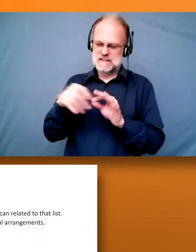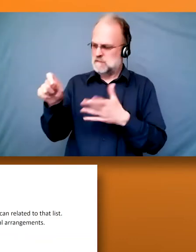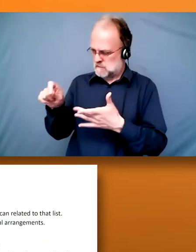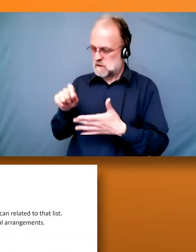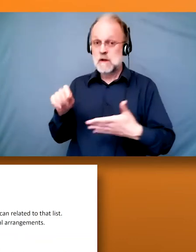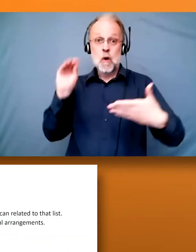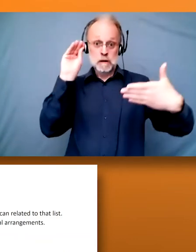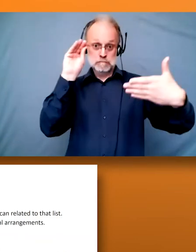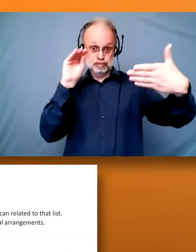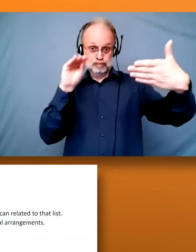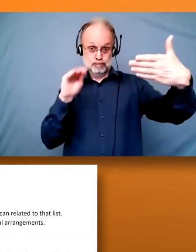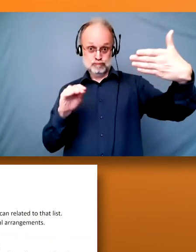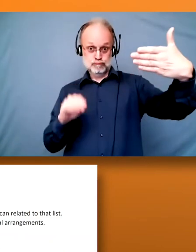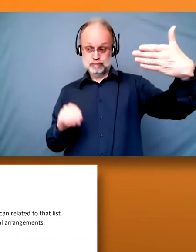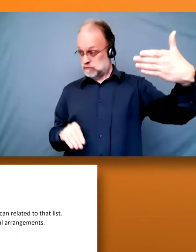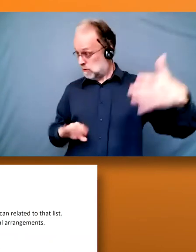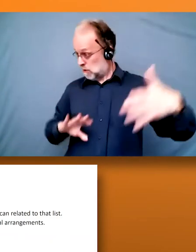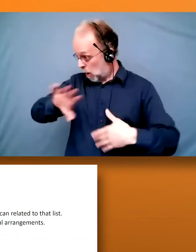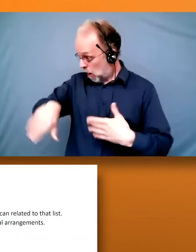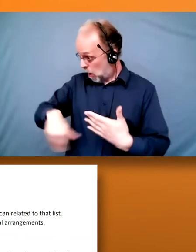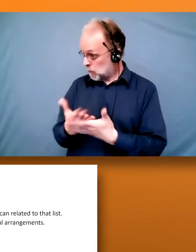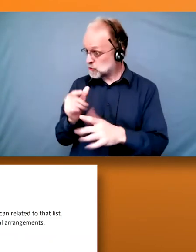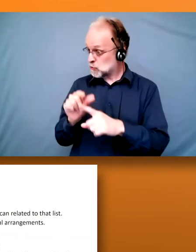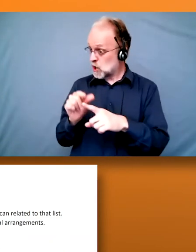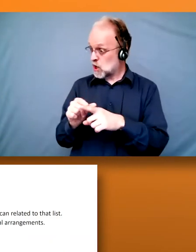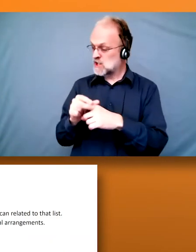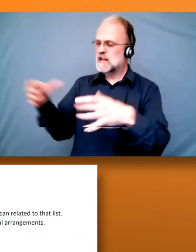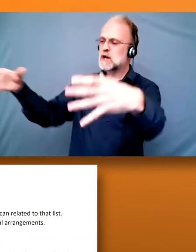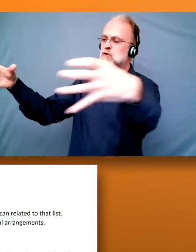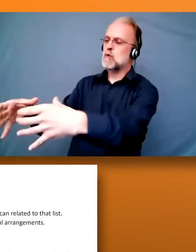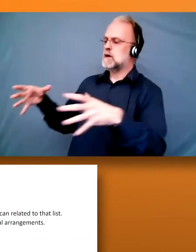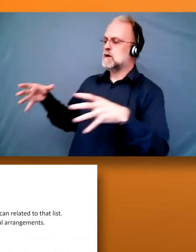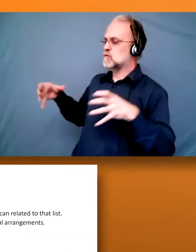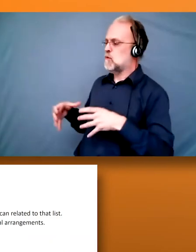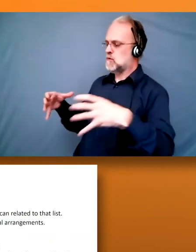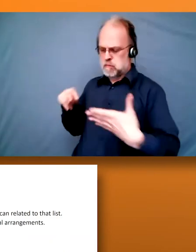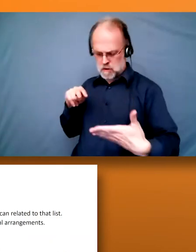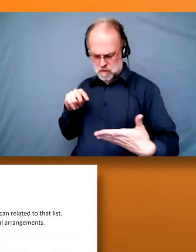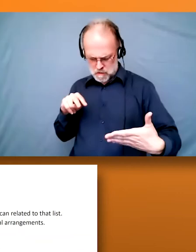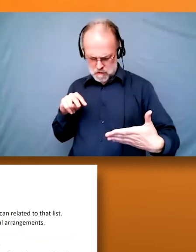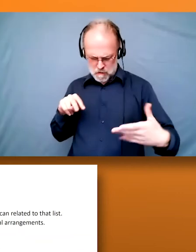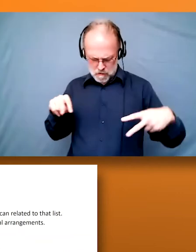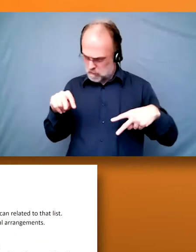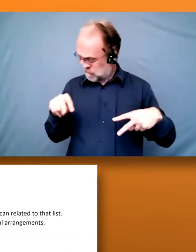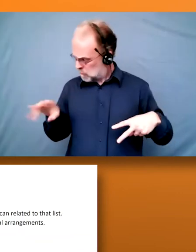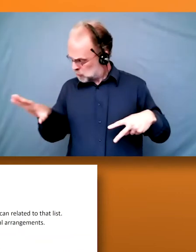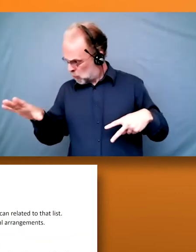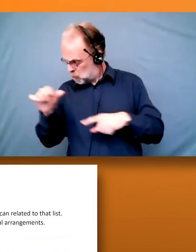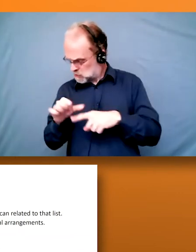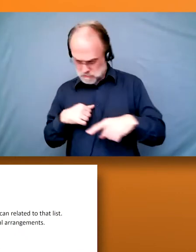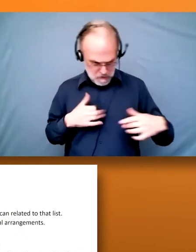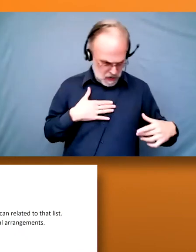Then they take all the words that they've come up with, and in groups, they try to put the words that they came up with